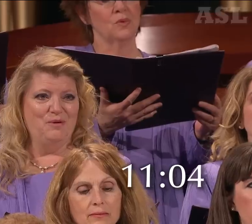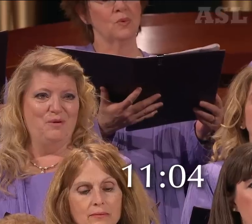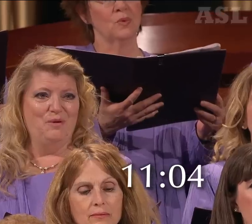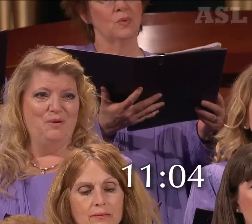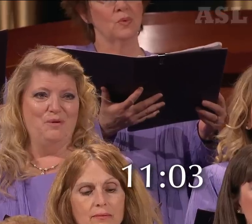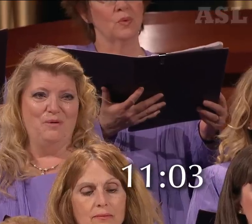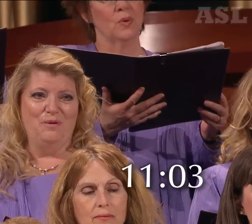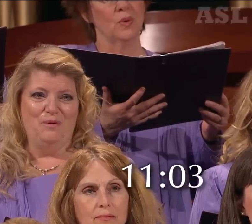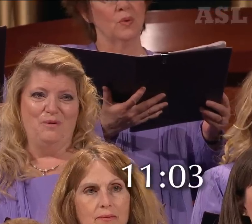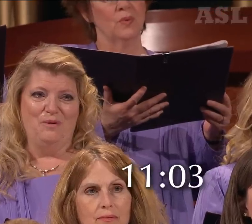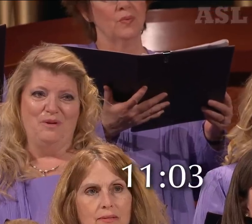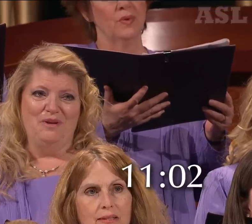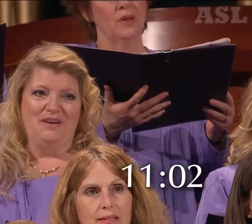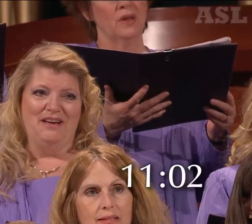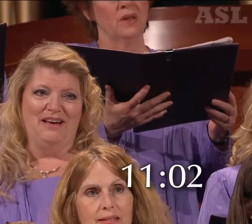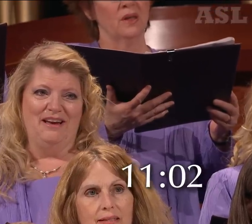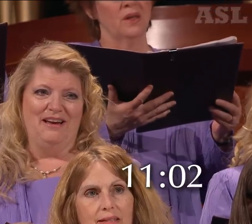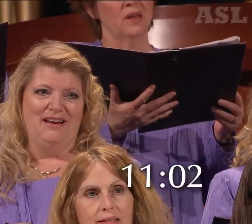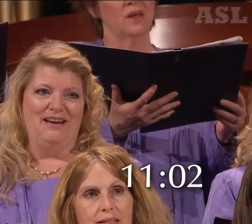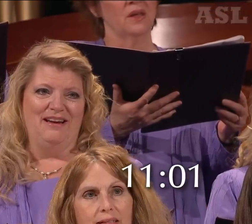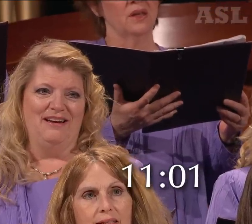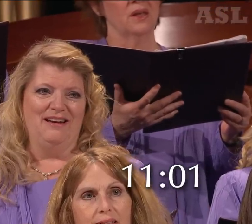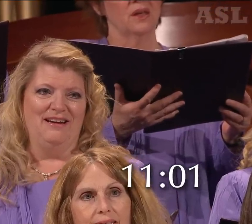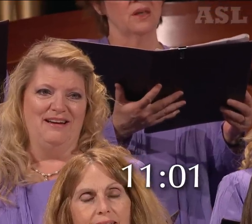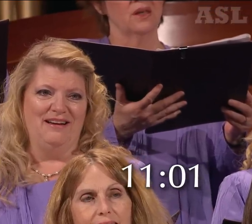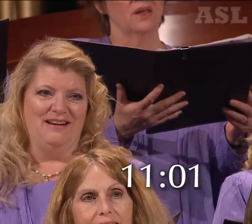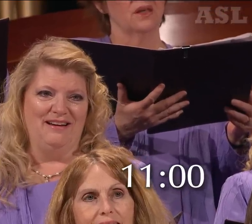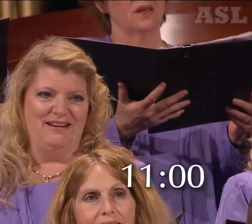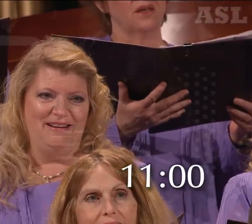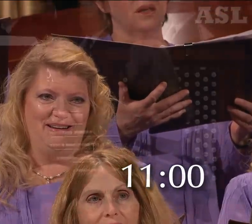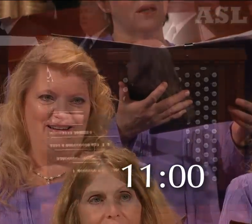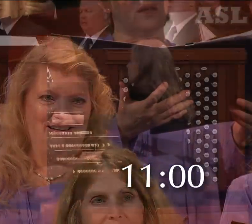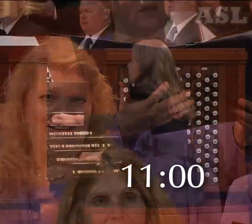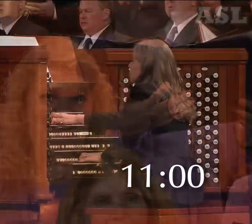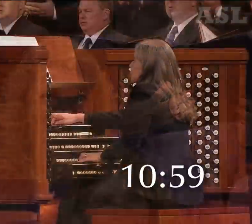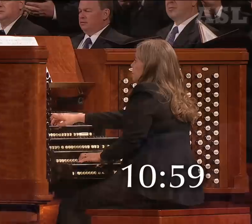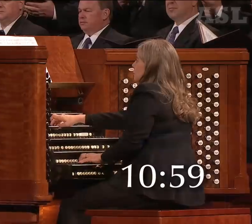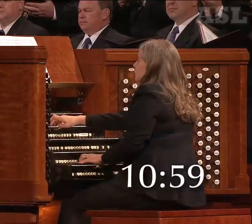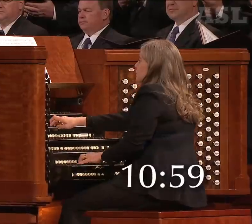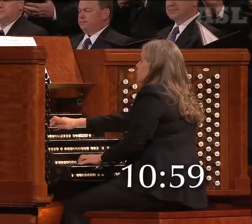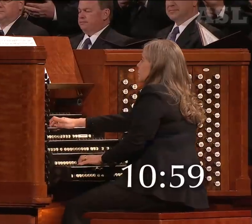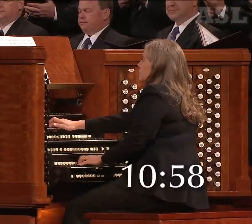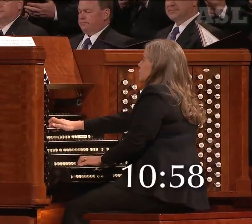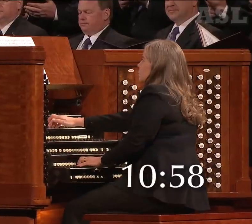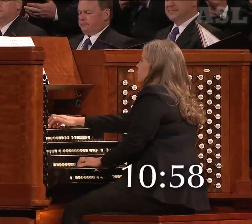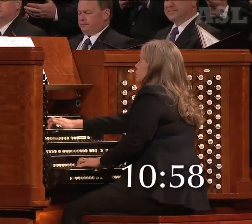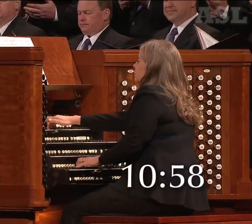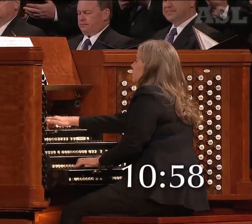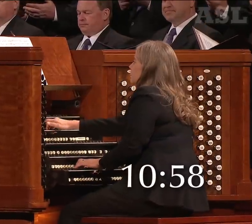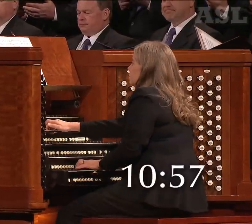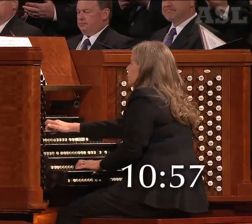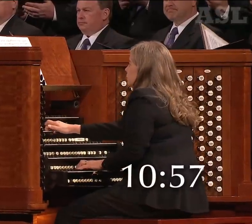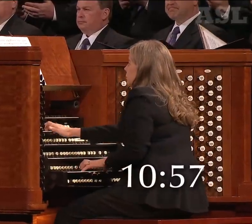THIS IS THE ENGLISH CLOSED CAPTION CHANNEL OF THE CHURCH OF JESUS CHRIST OF LATTER-DAY SAINTS.